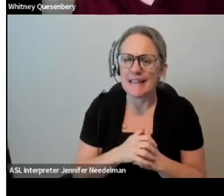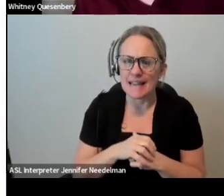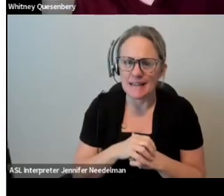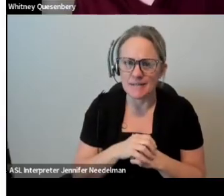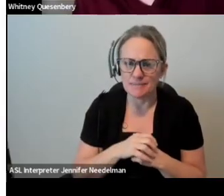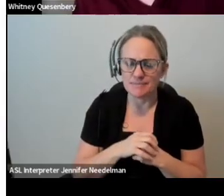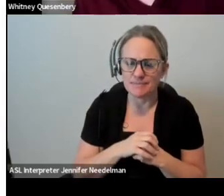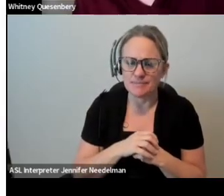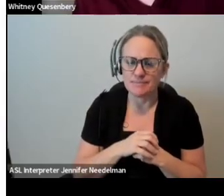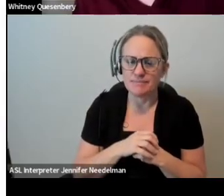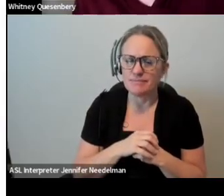and maybe what are you not seeing?